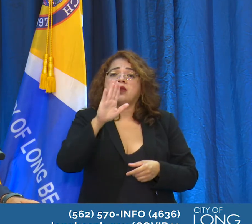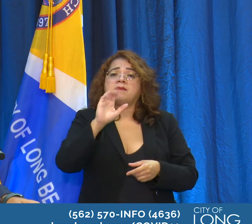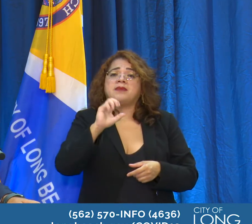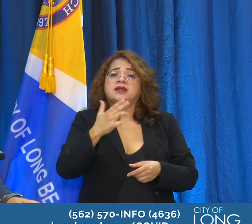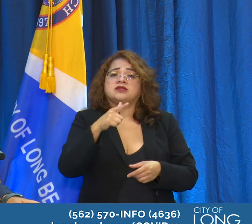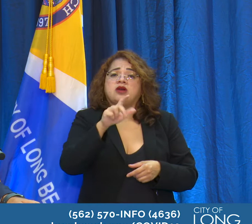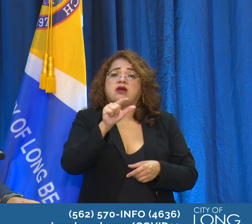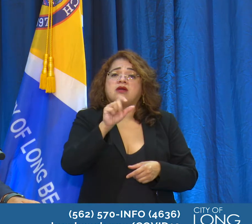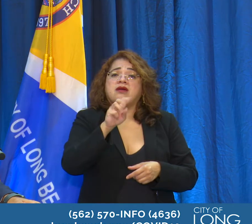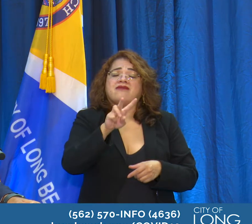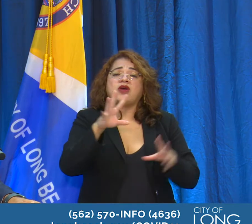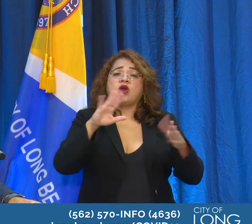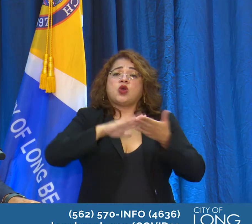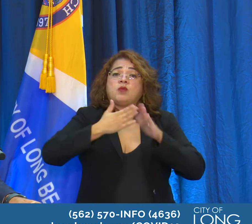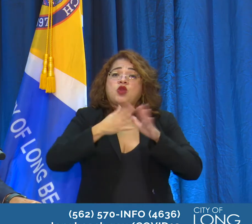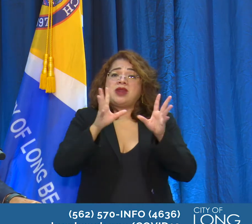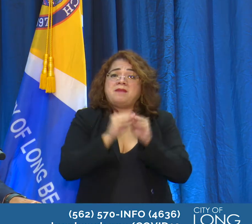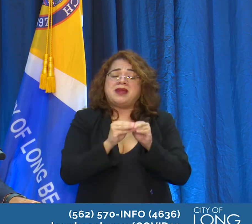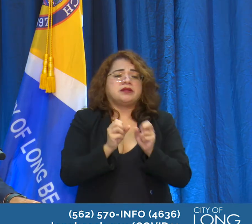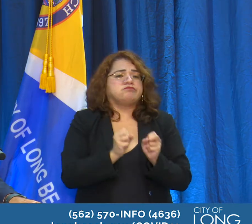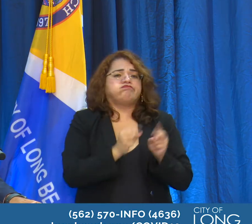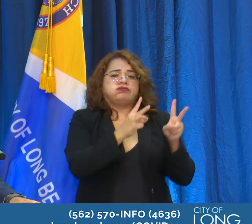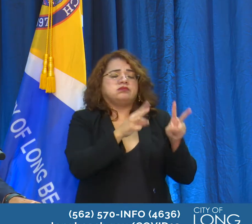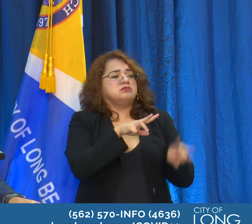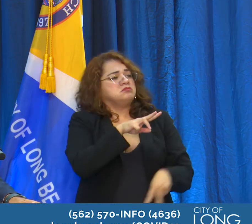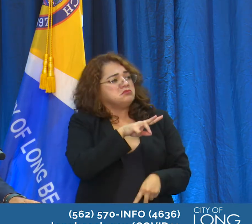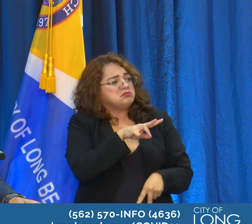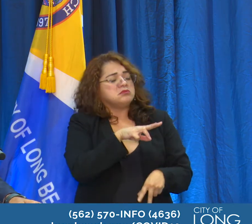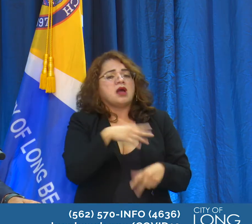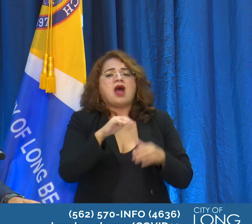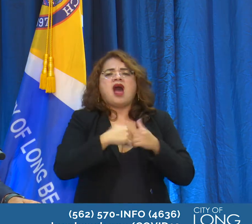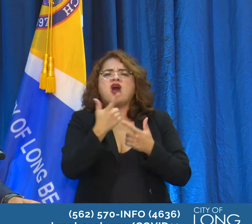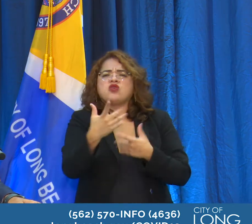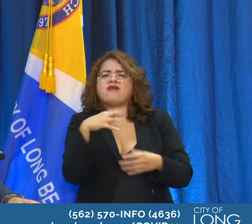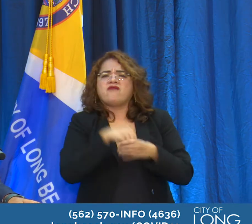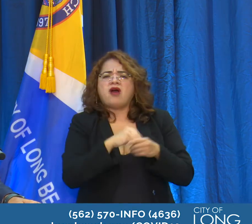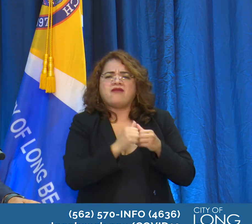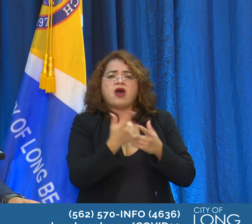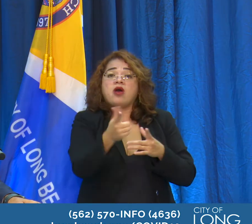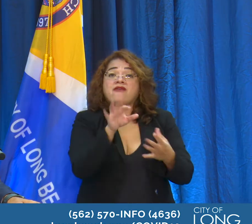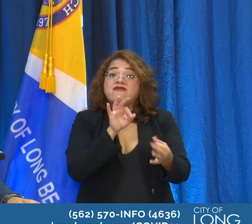meetings are posted up, how you can get involved and give us feedback.